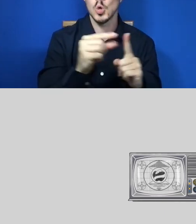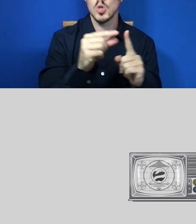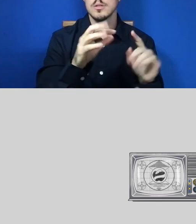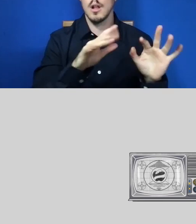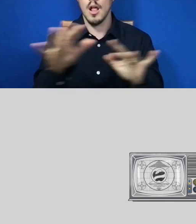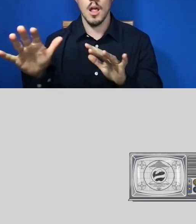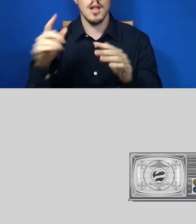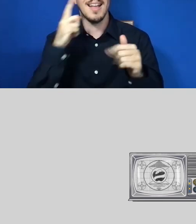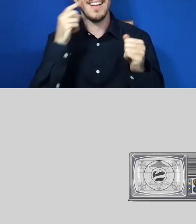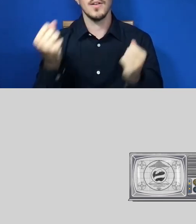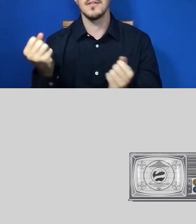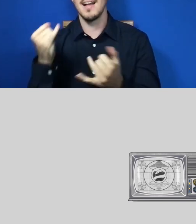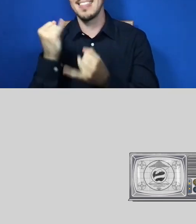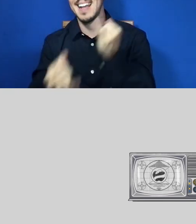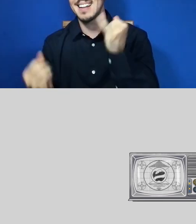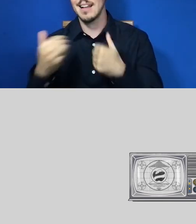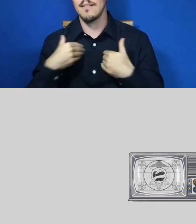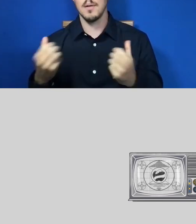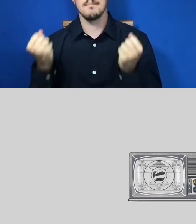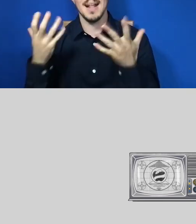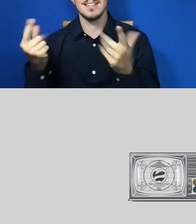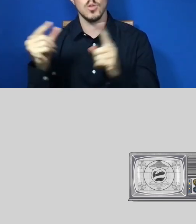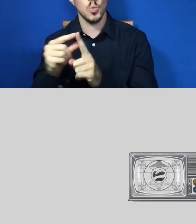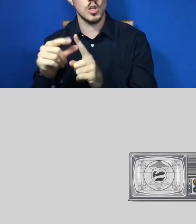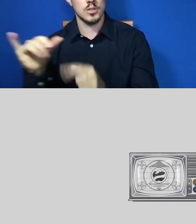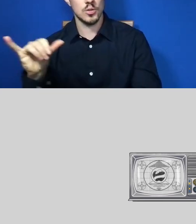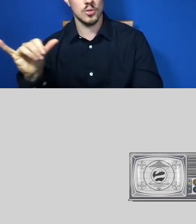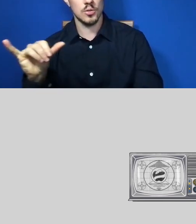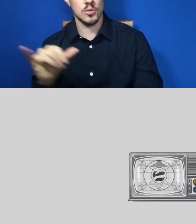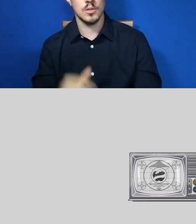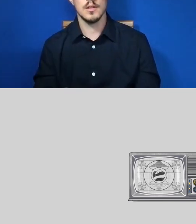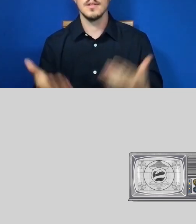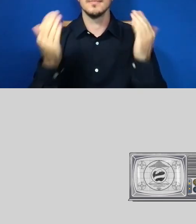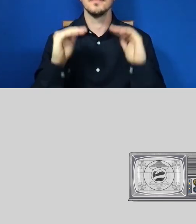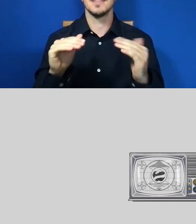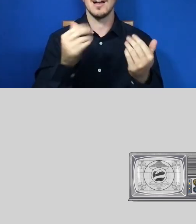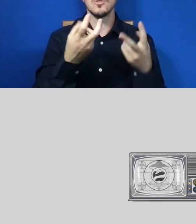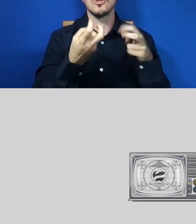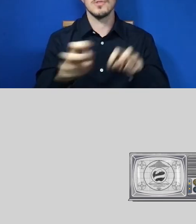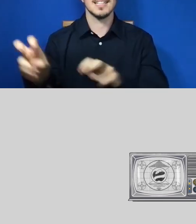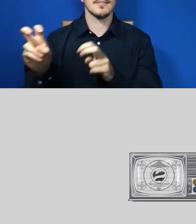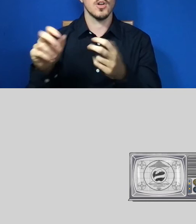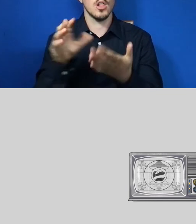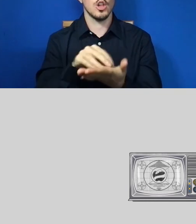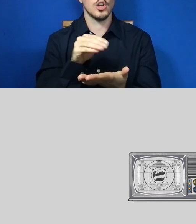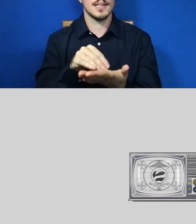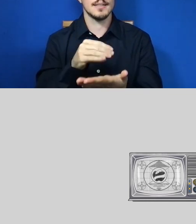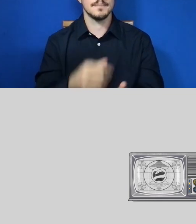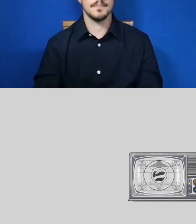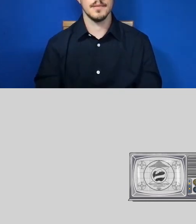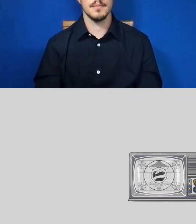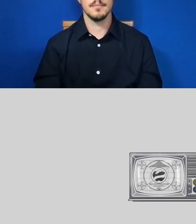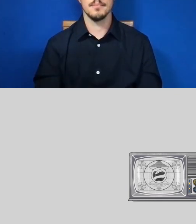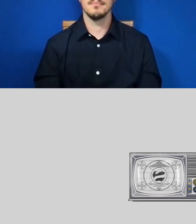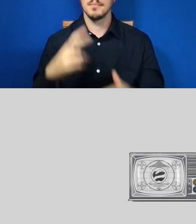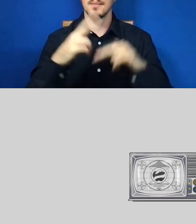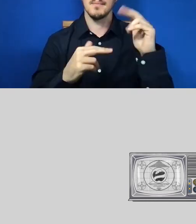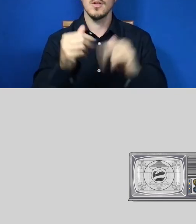and at the end, we have many pieces of data of text. Now let's take a look at transfer learning. Let's say, for example, that we're building an app